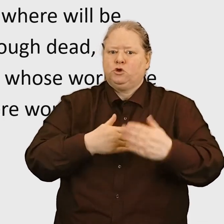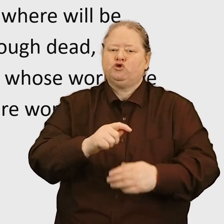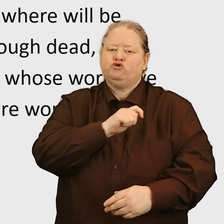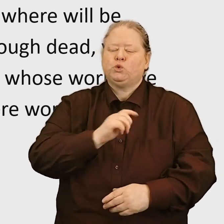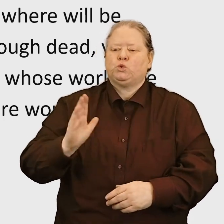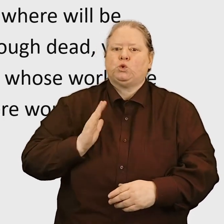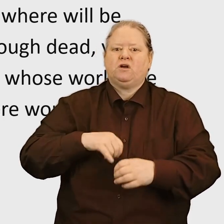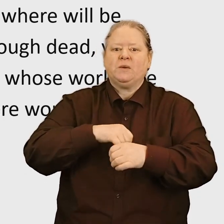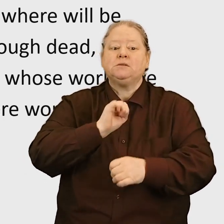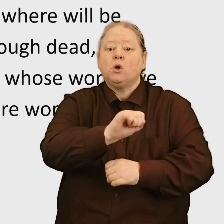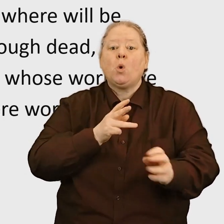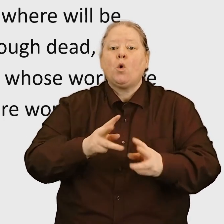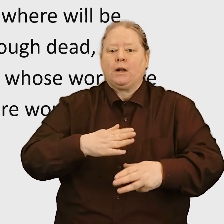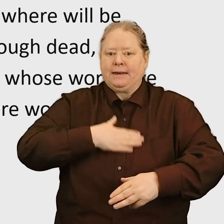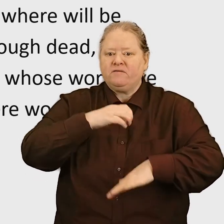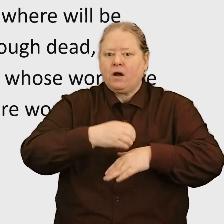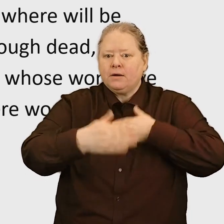work live on after them, and whose ways were worthy".